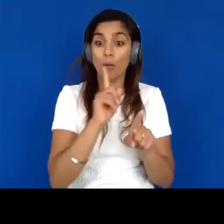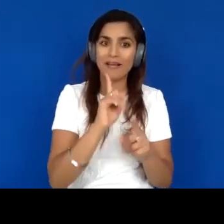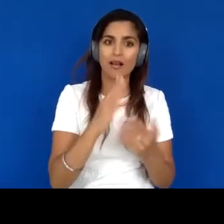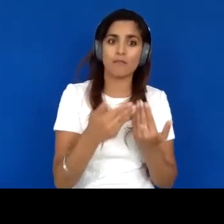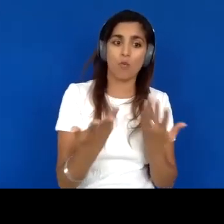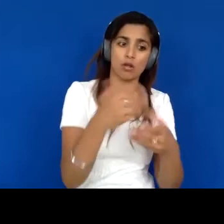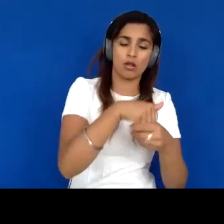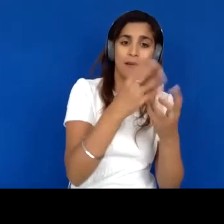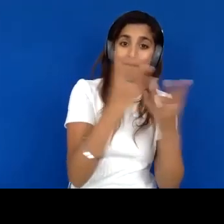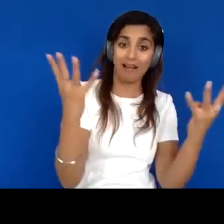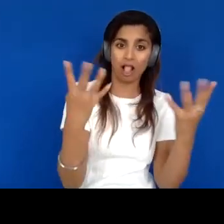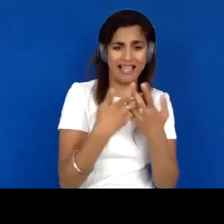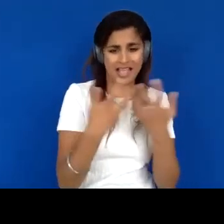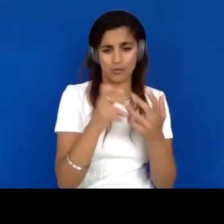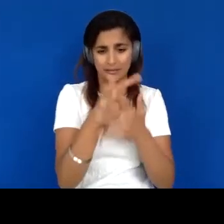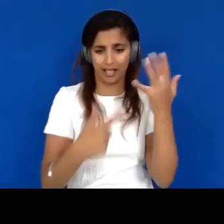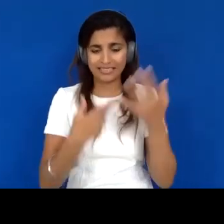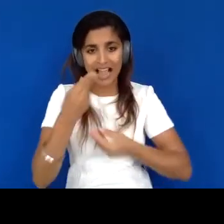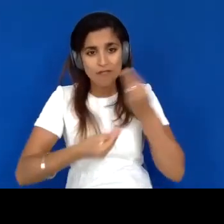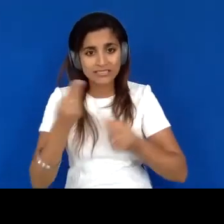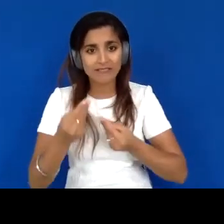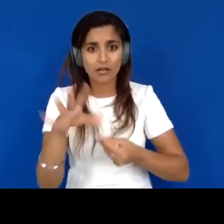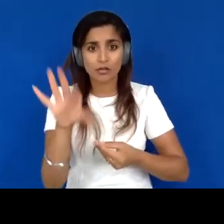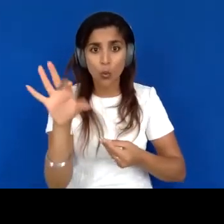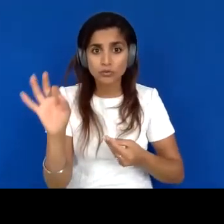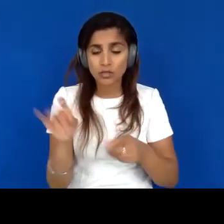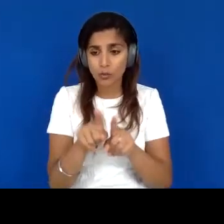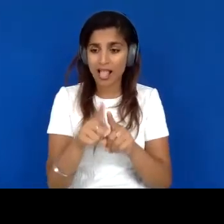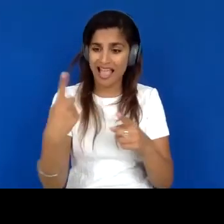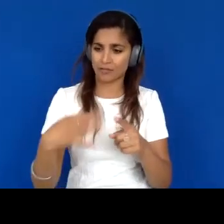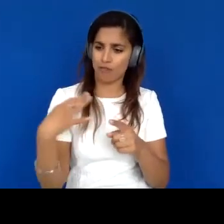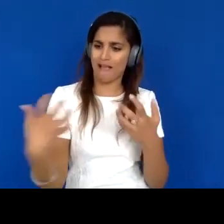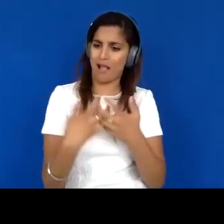and high characters represented and future Paralympic campaigns 3 to